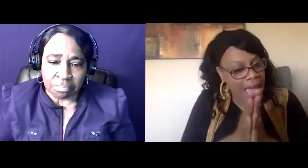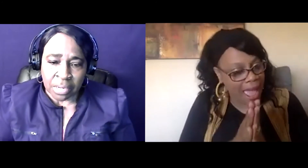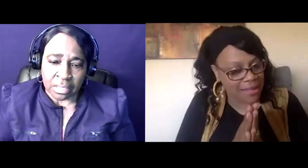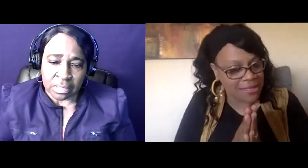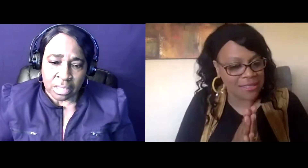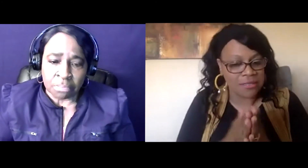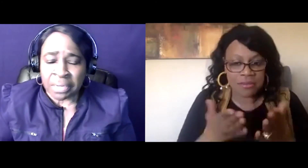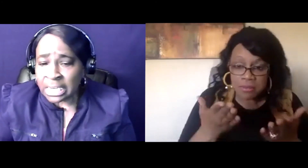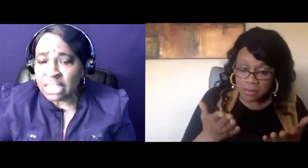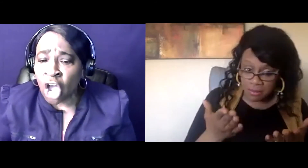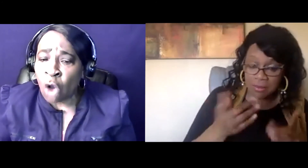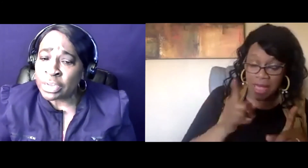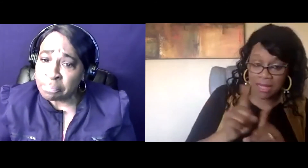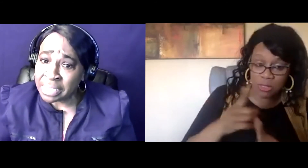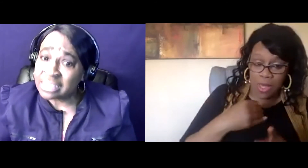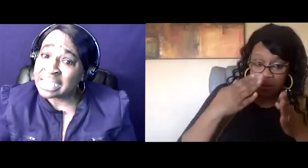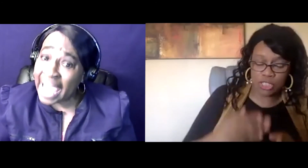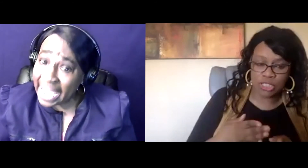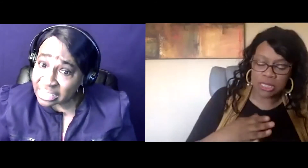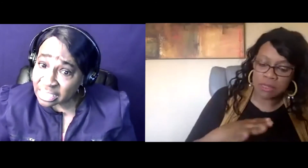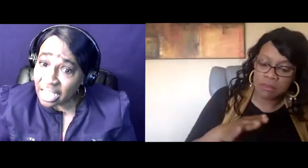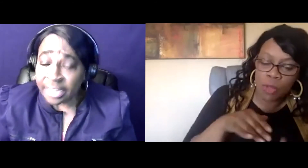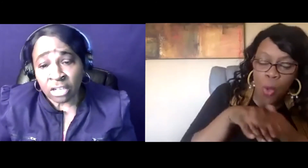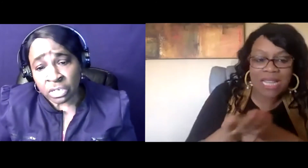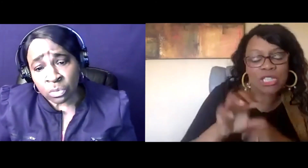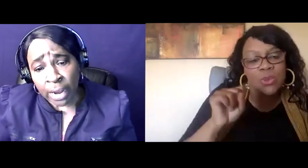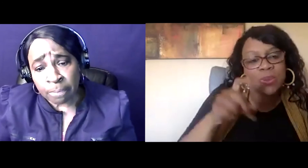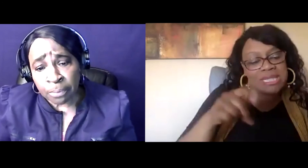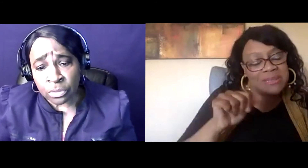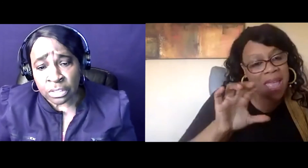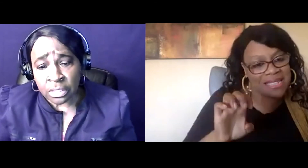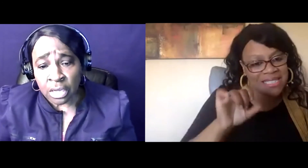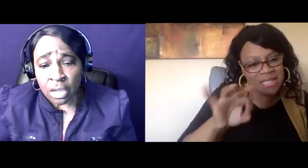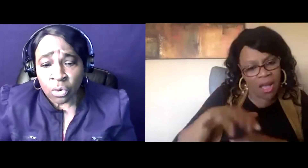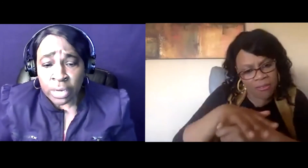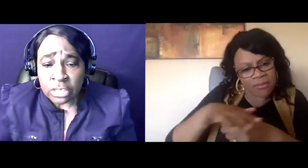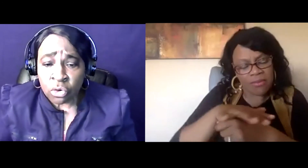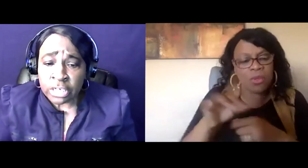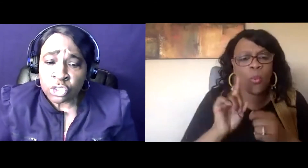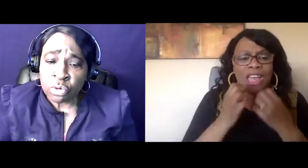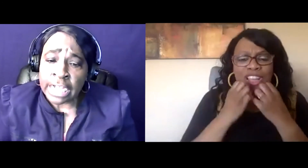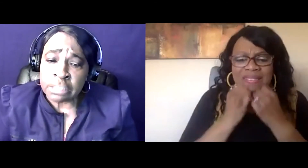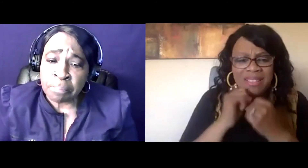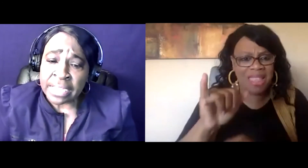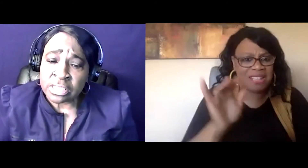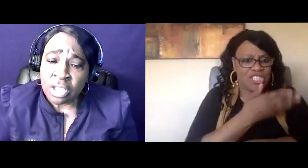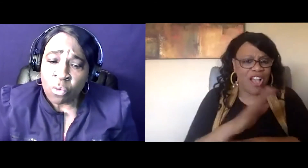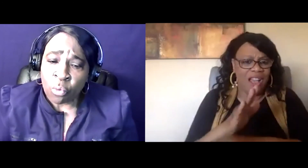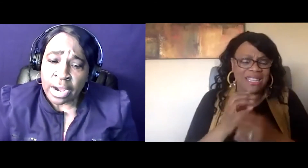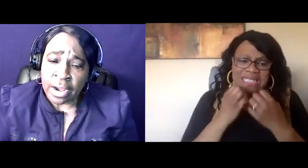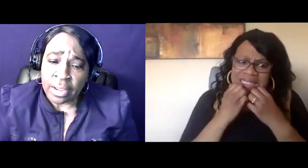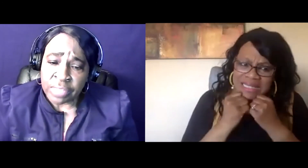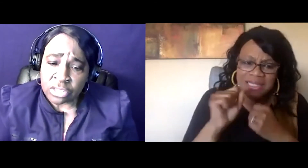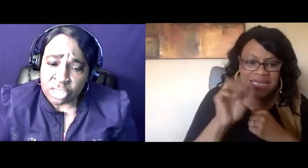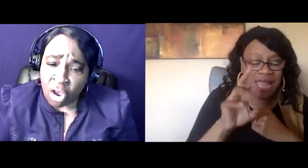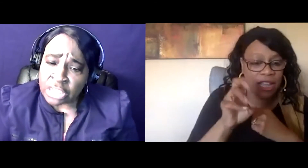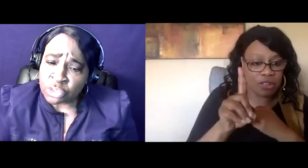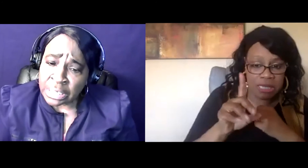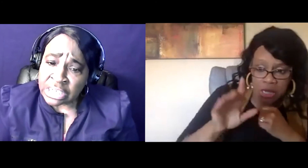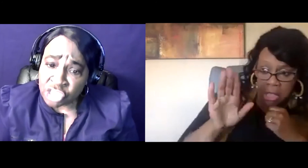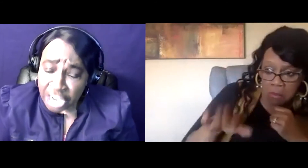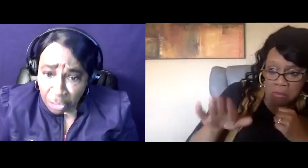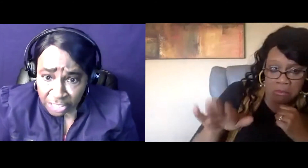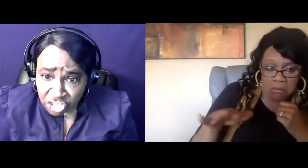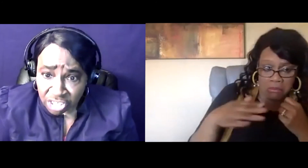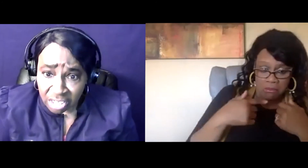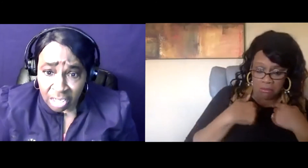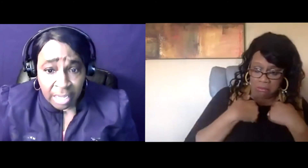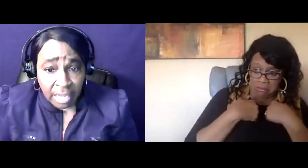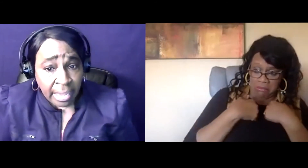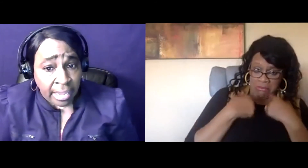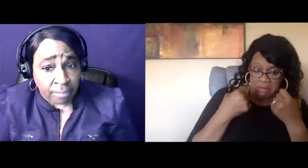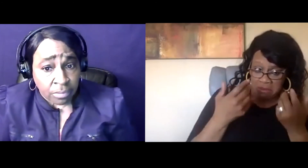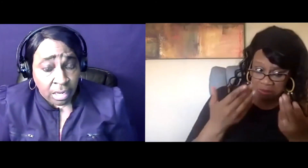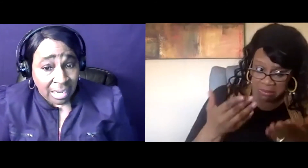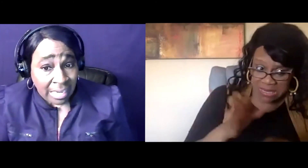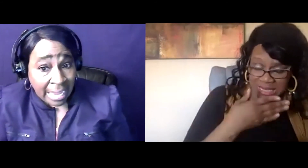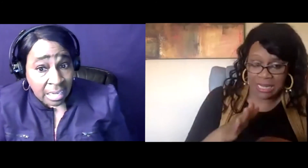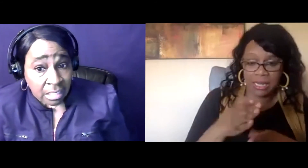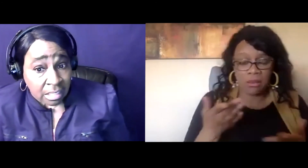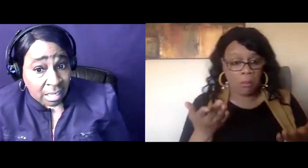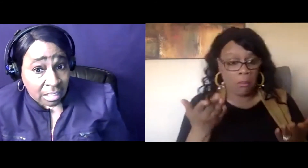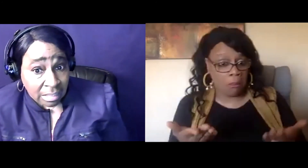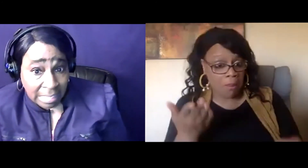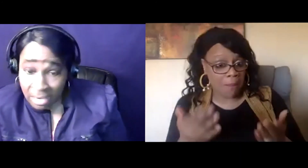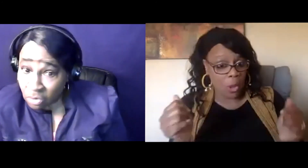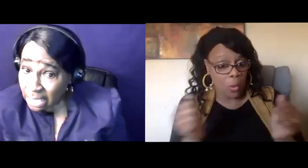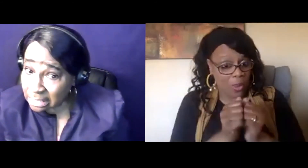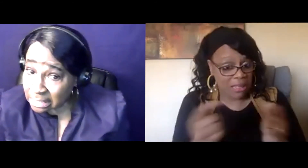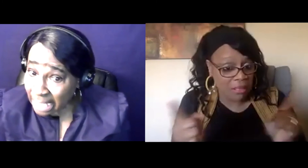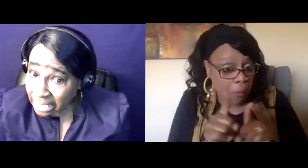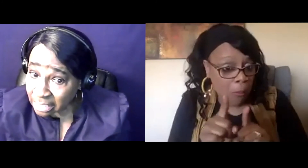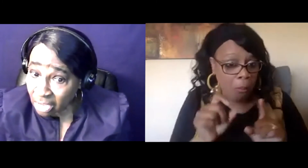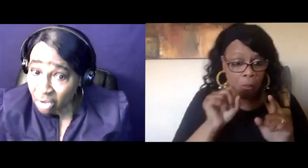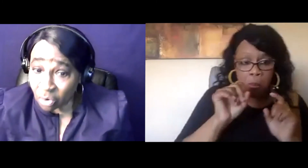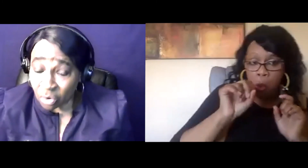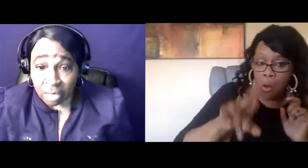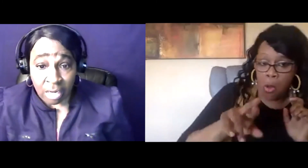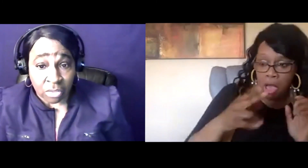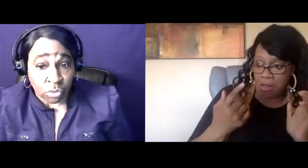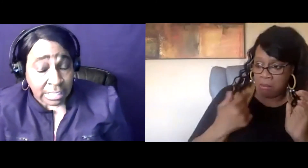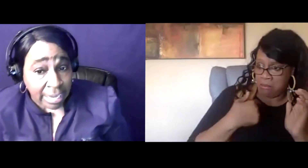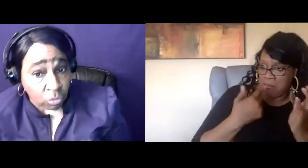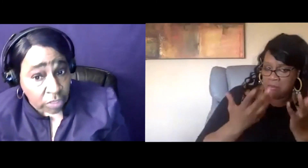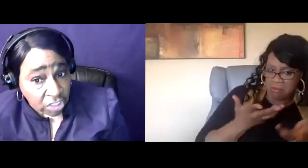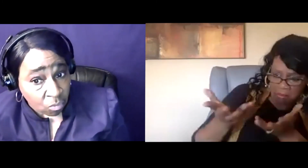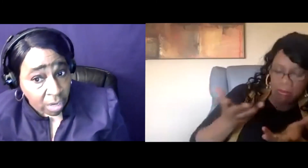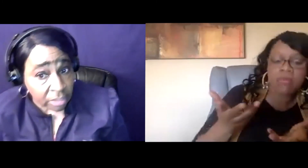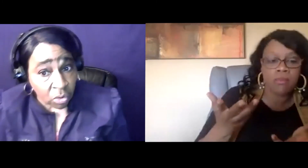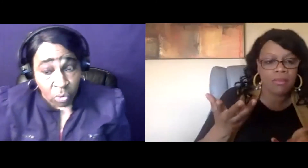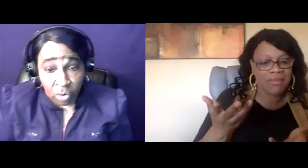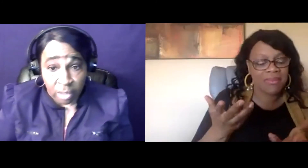But it's, but it is always best to ask. And also as a white person, going into a space where that song is really cherished and "hey, can I go ahead and sign it," or "do I sign it with someone," or--